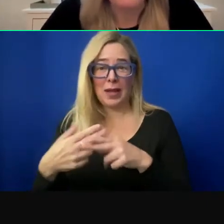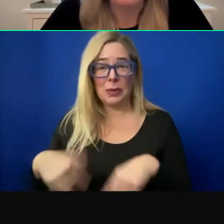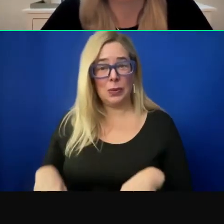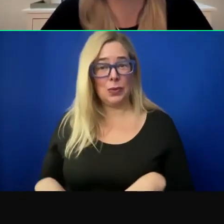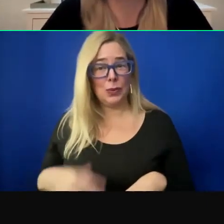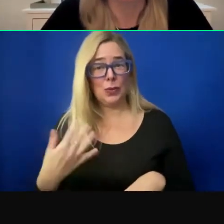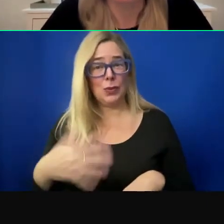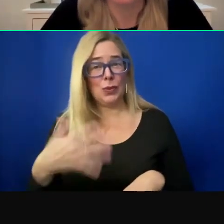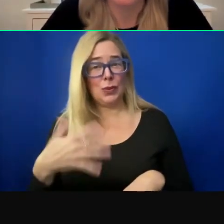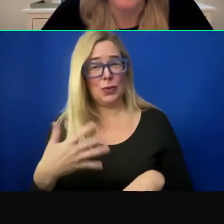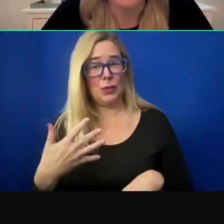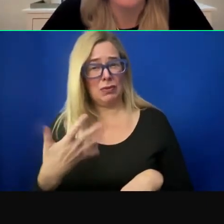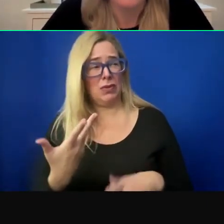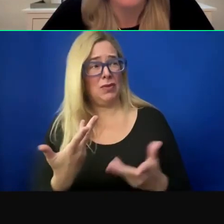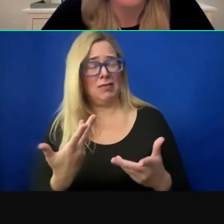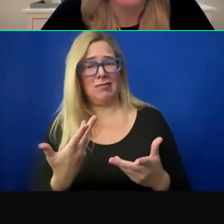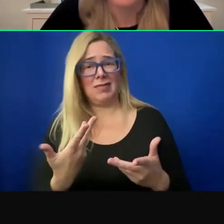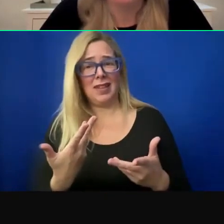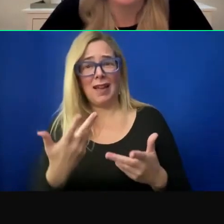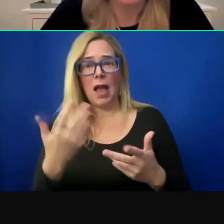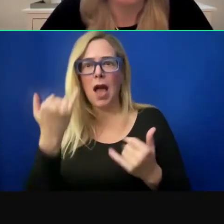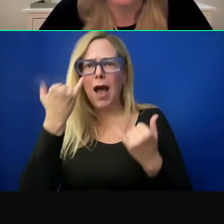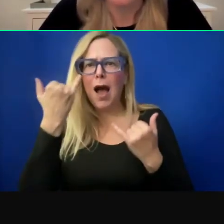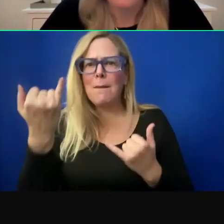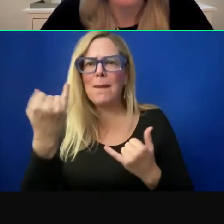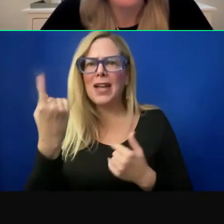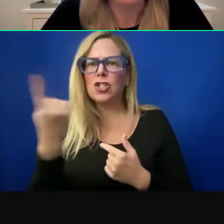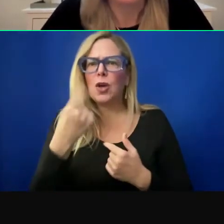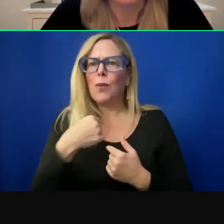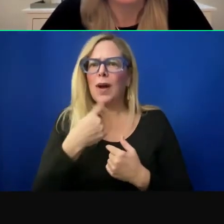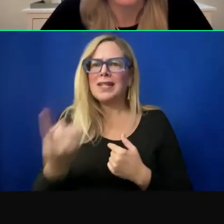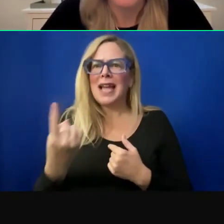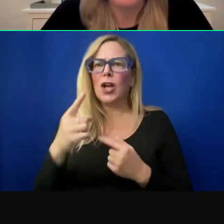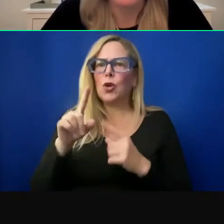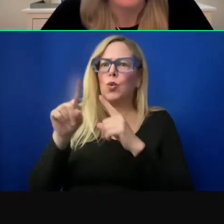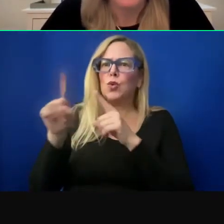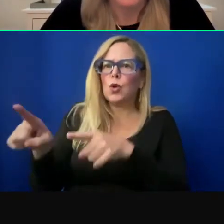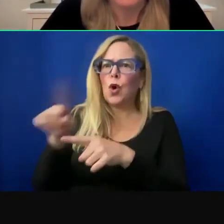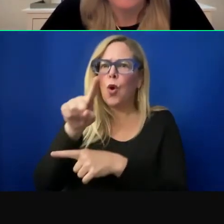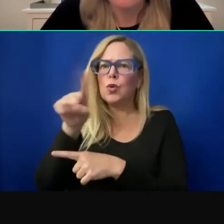go to a zoo to be weighed. Weight which is something so important that is captured at